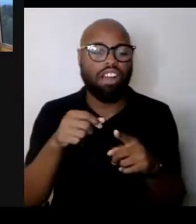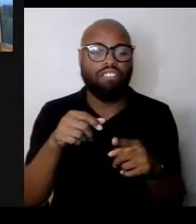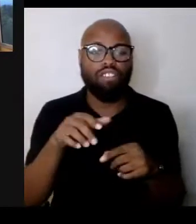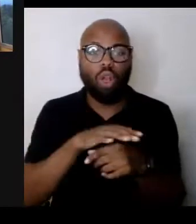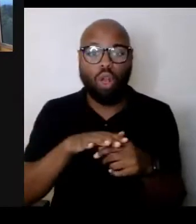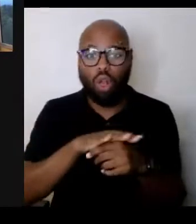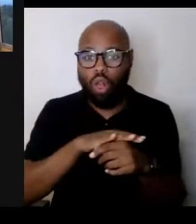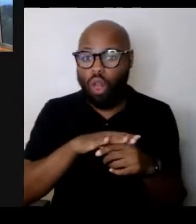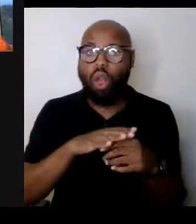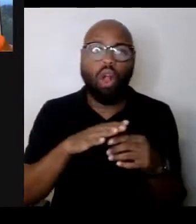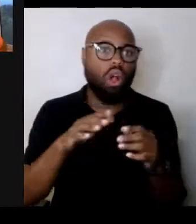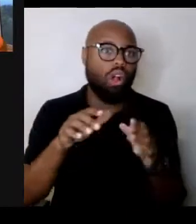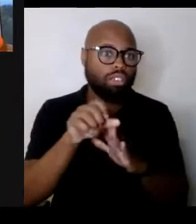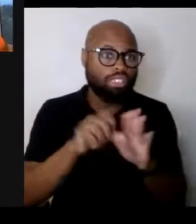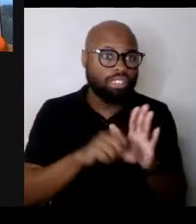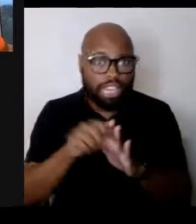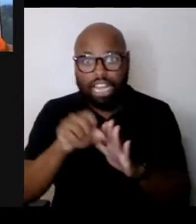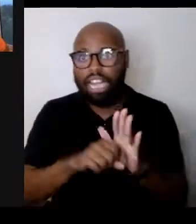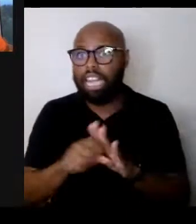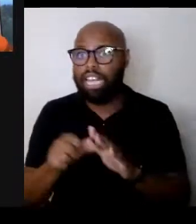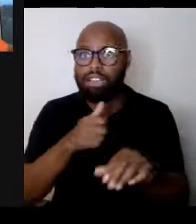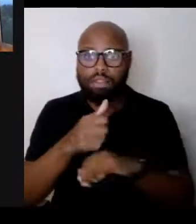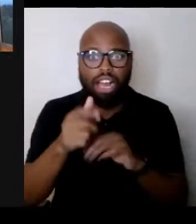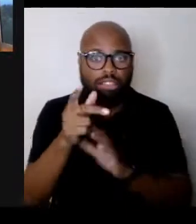denying women's right to an abortion.